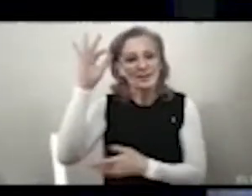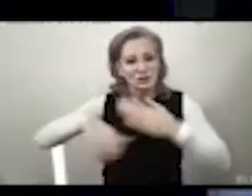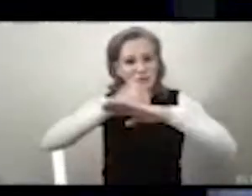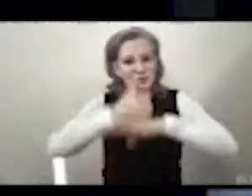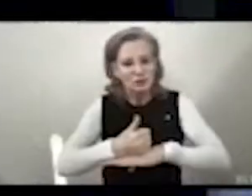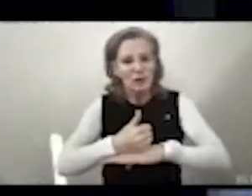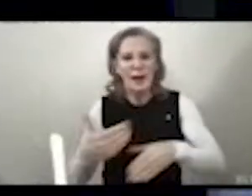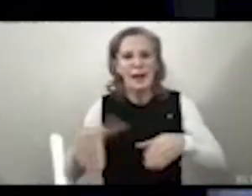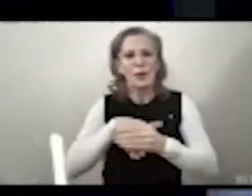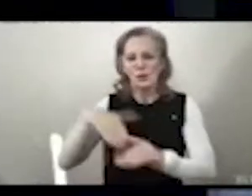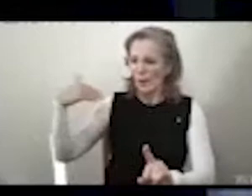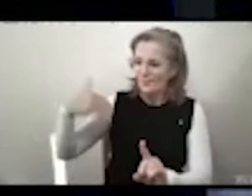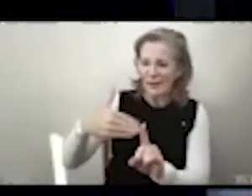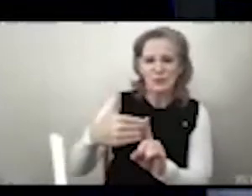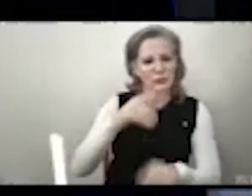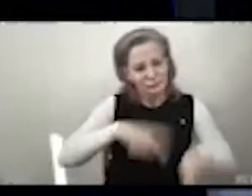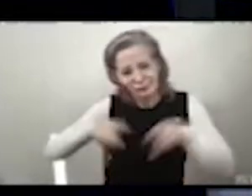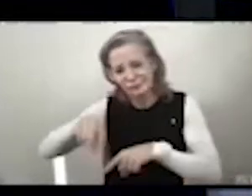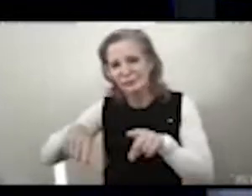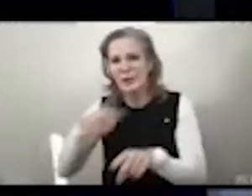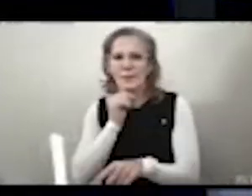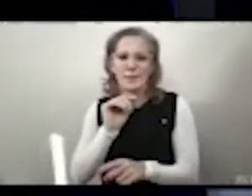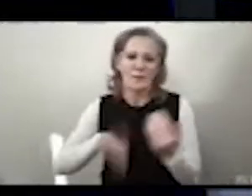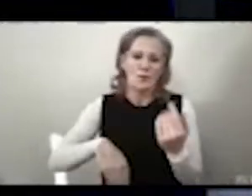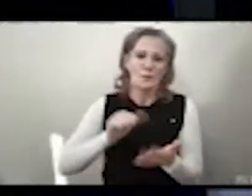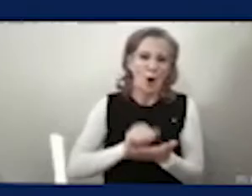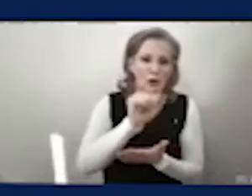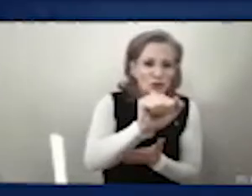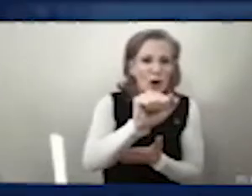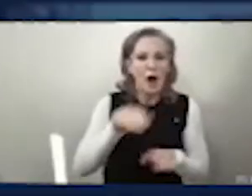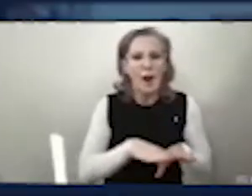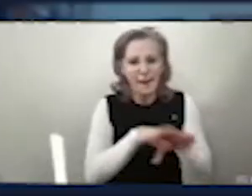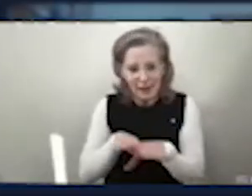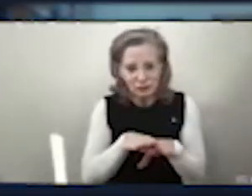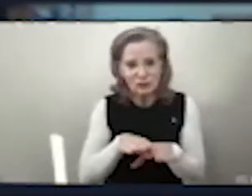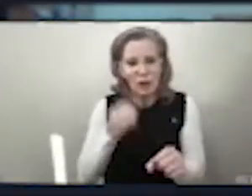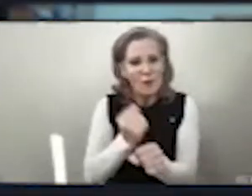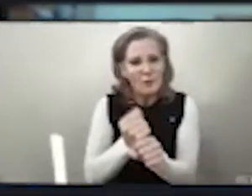So we had people from culture, from national and local government, from business, from universities and the third sector.